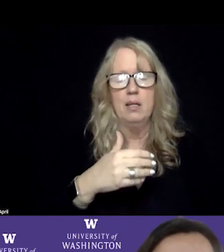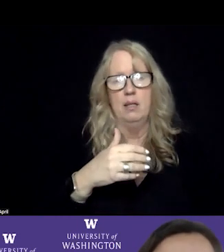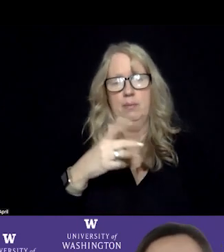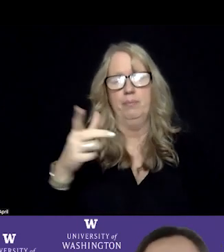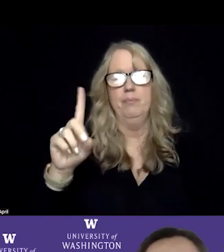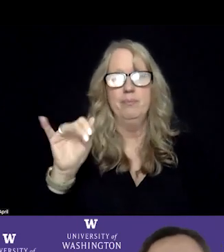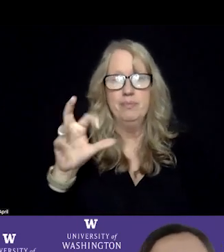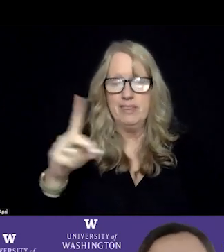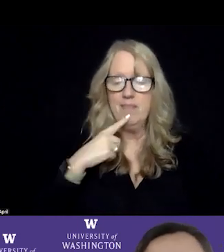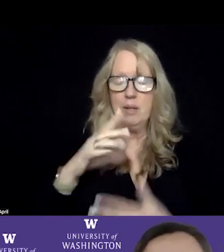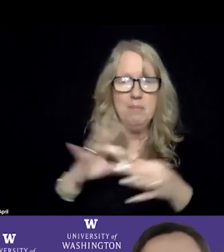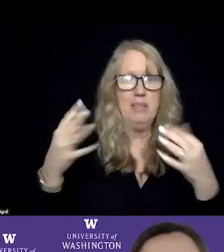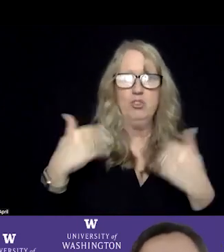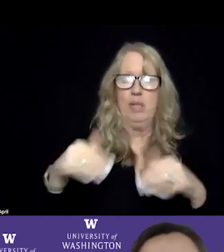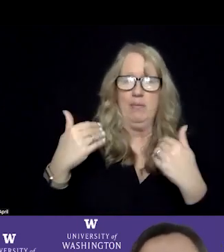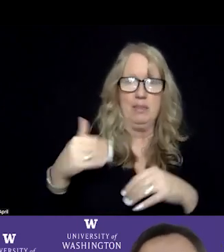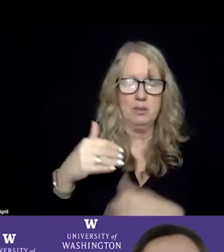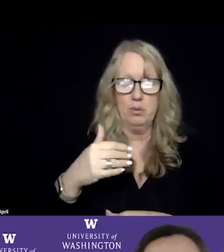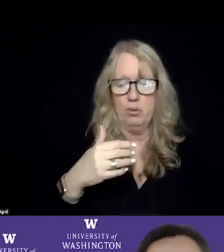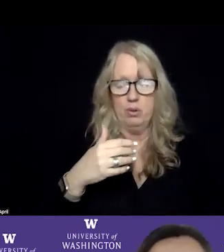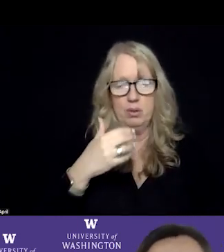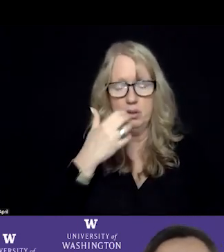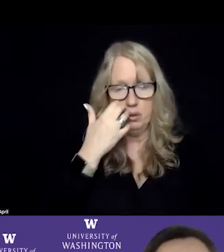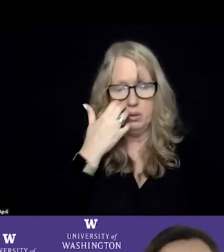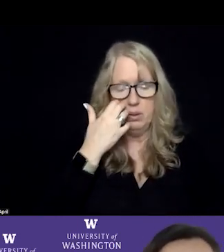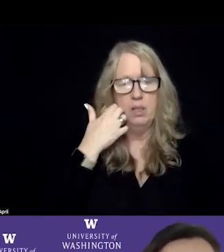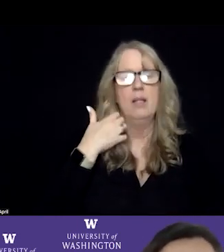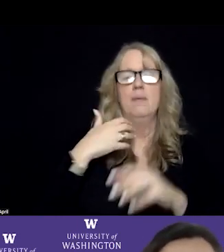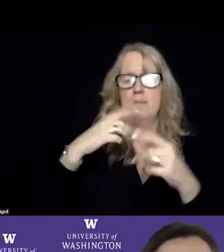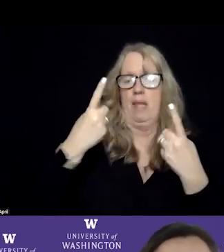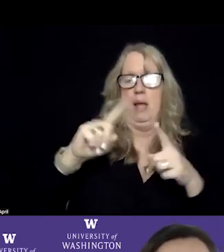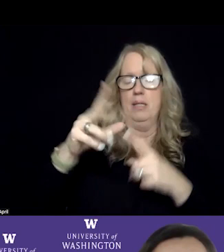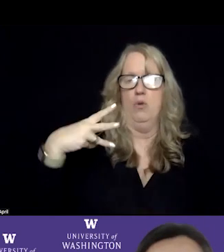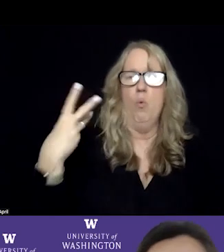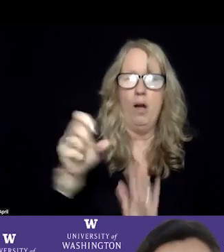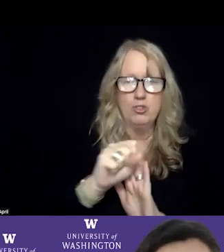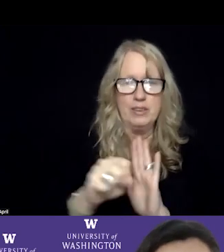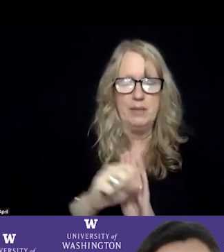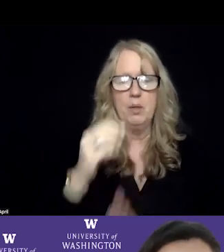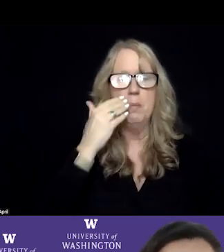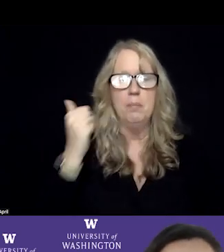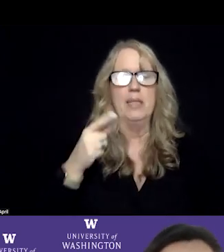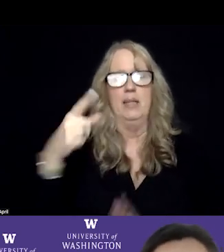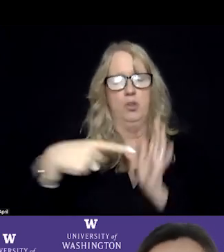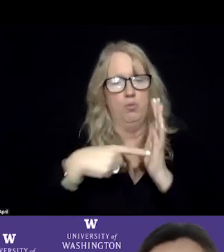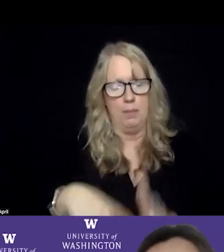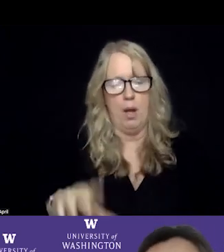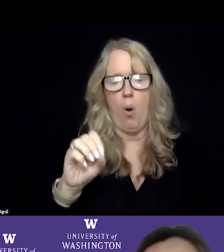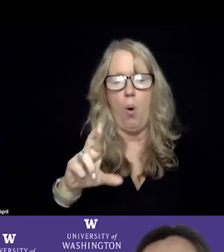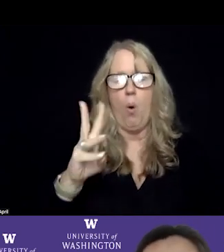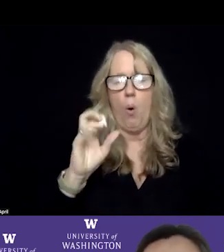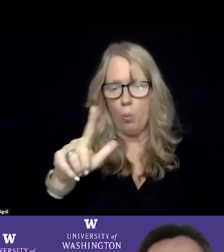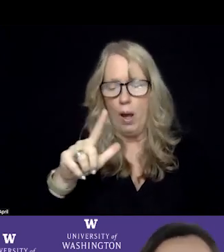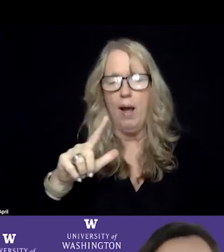HAVE HAD INCREDIBLE MOMENTUM IN WASHINGTON AROUND FUNDING OUR